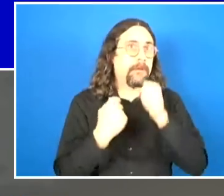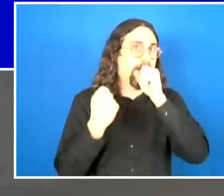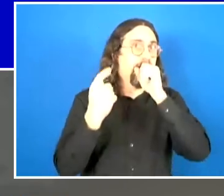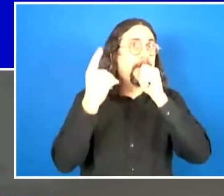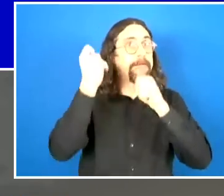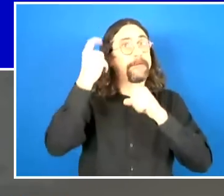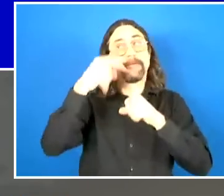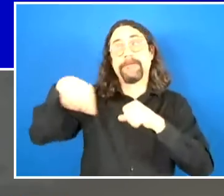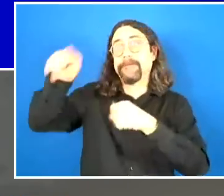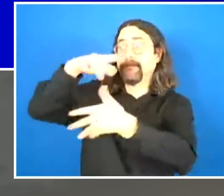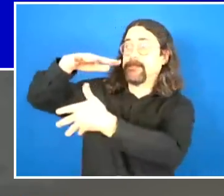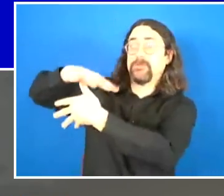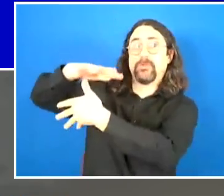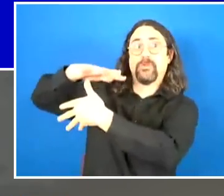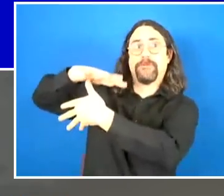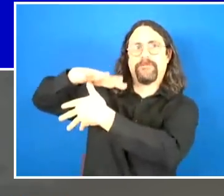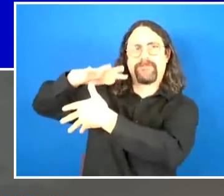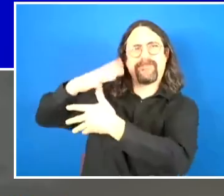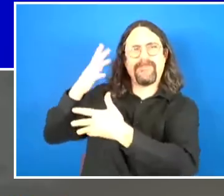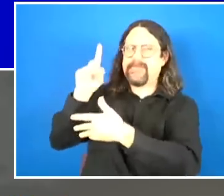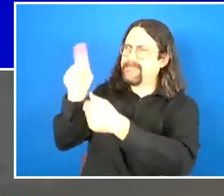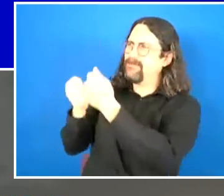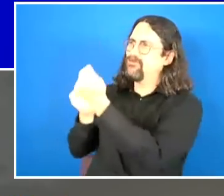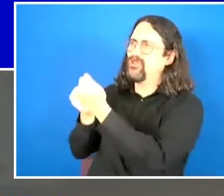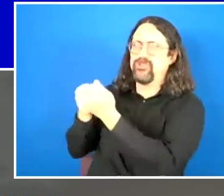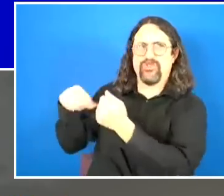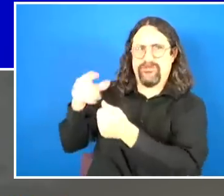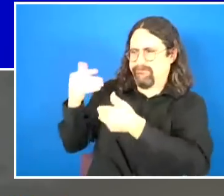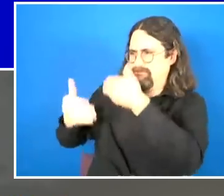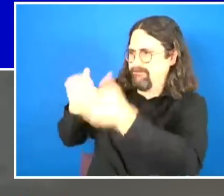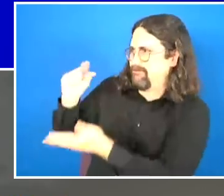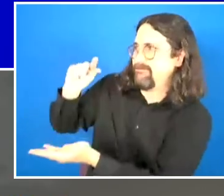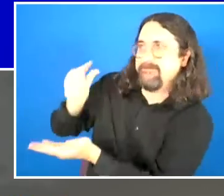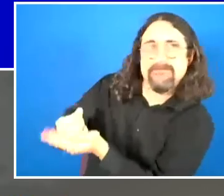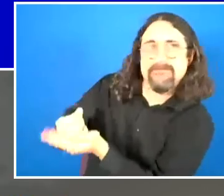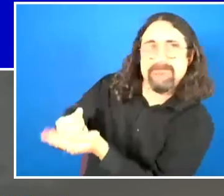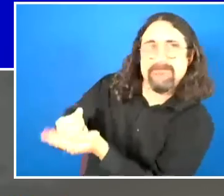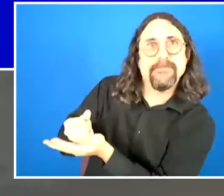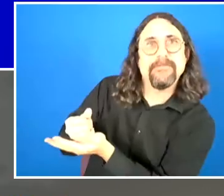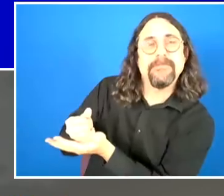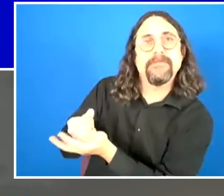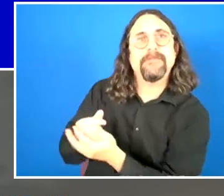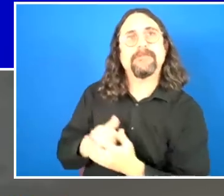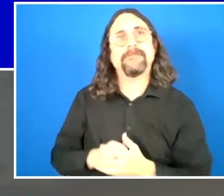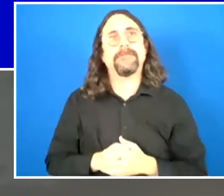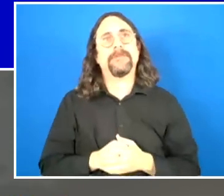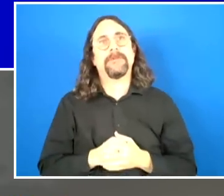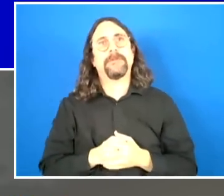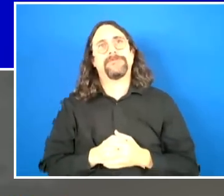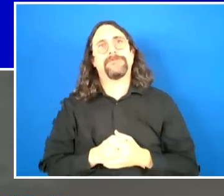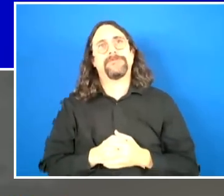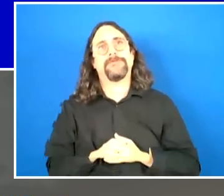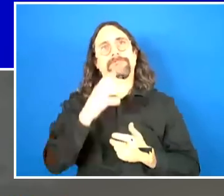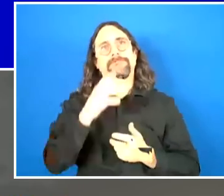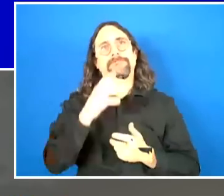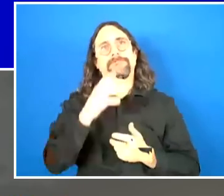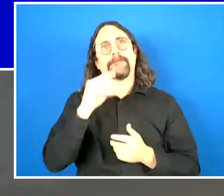WE'RE GOING TO HELP THEM GET THERE. WEH AVTOE KEEP OUR KIDS ENGAGED.